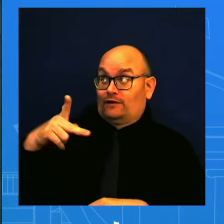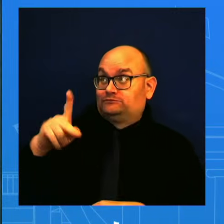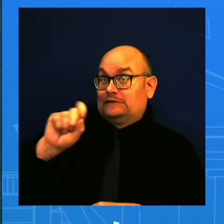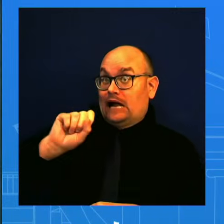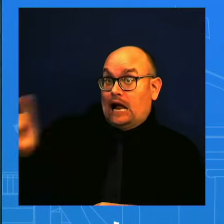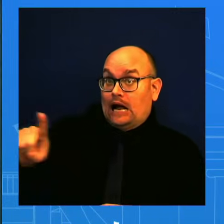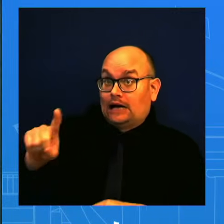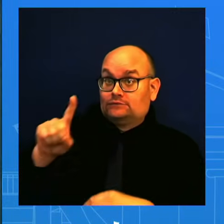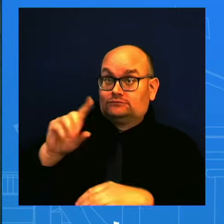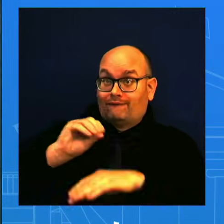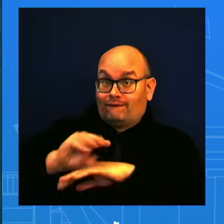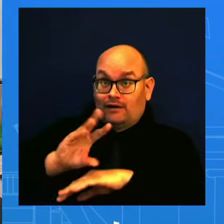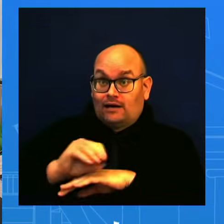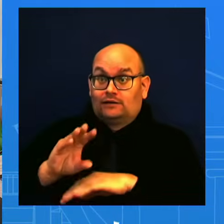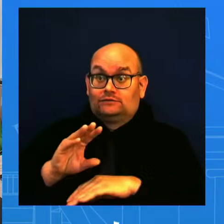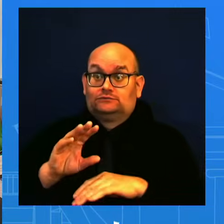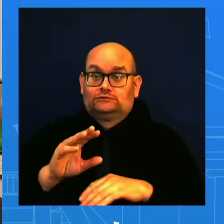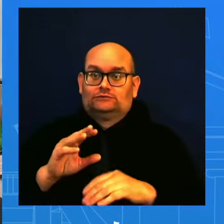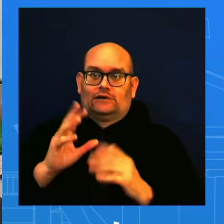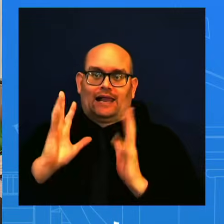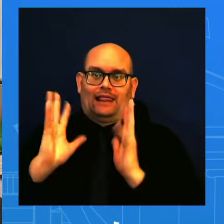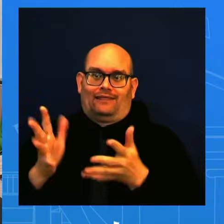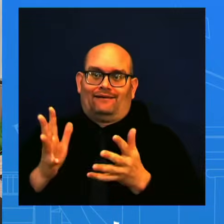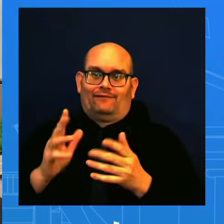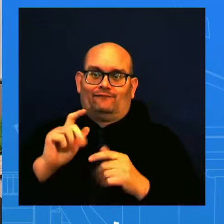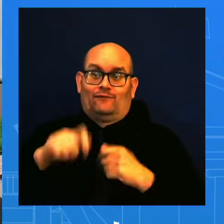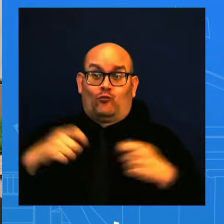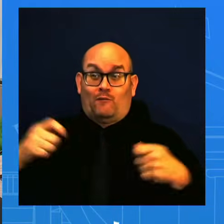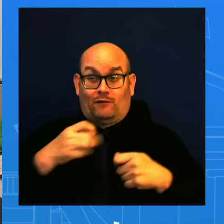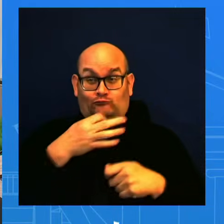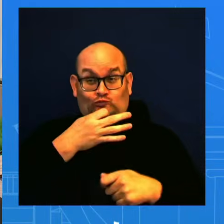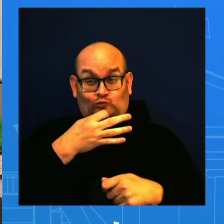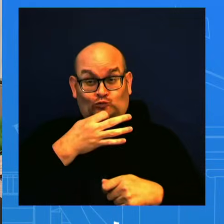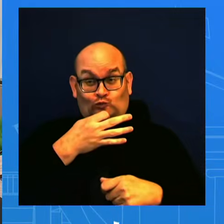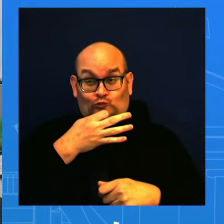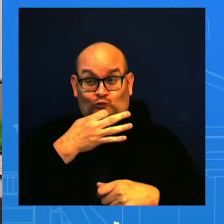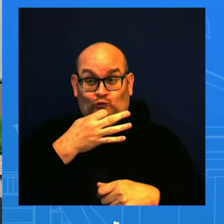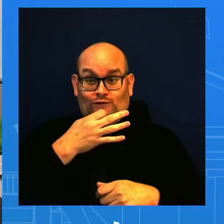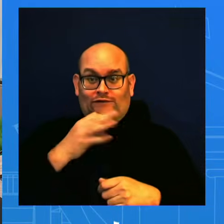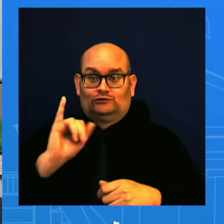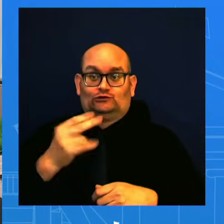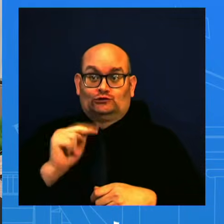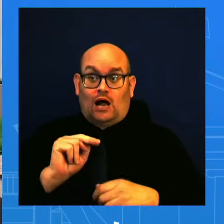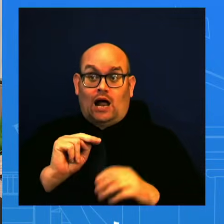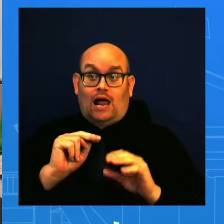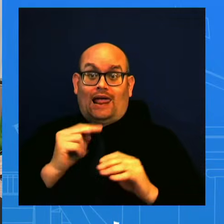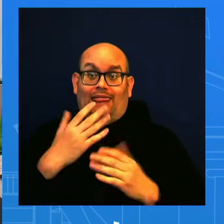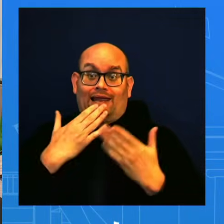As far as I know, there are a l- -- a number of people still struggling with long-term housing needs and so forth. Ms. Jean-Pierre: Yeah.